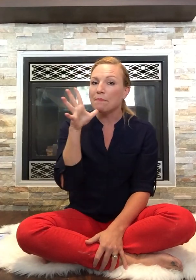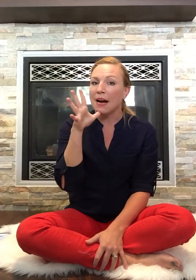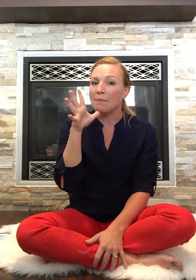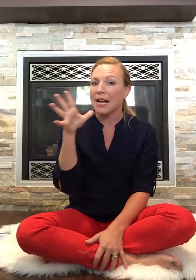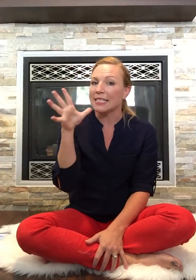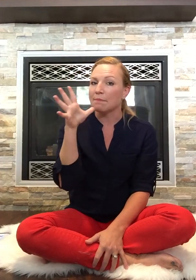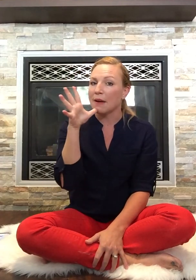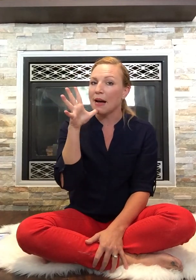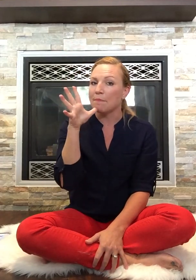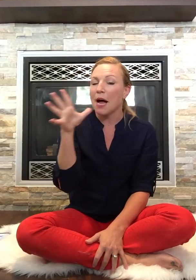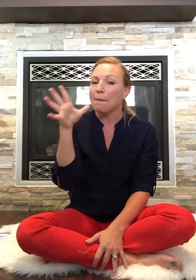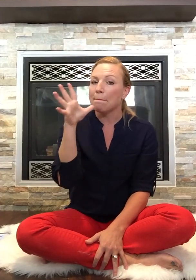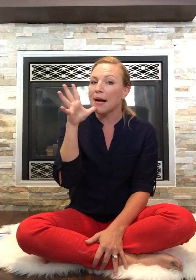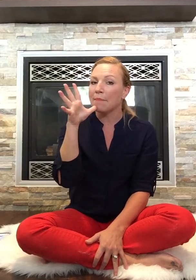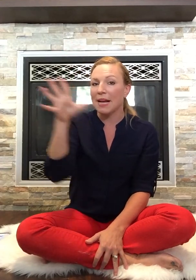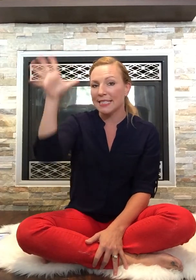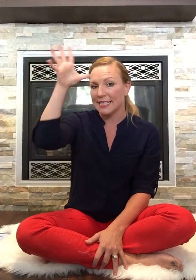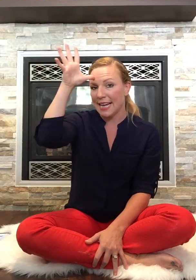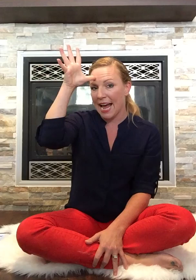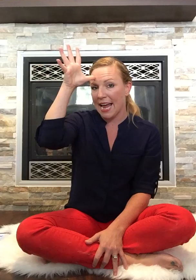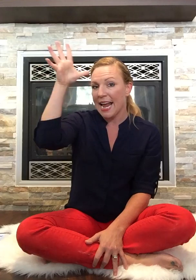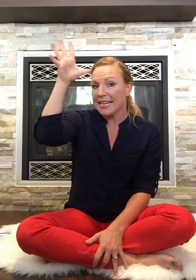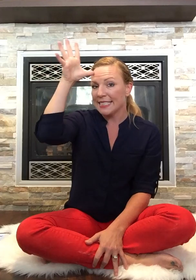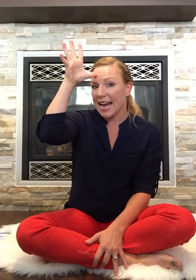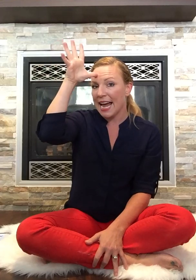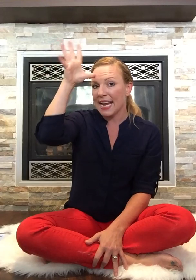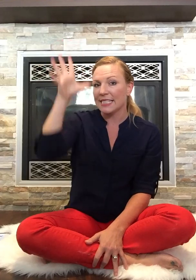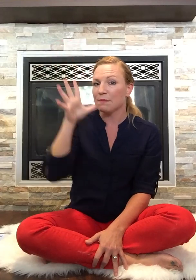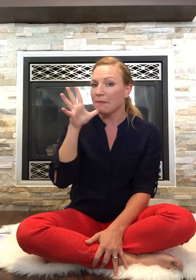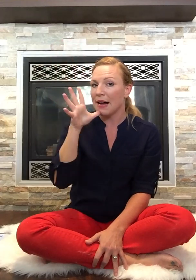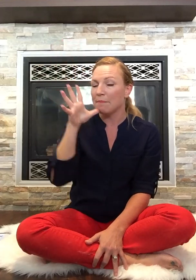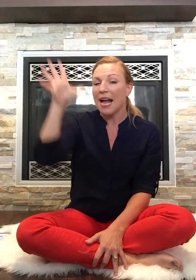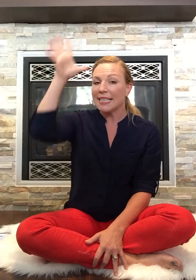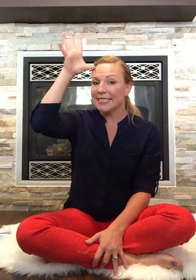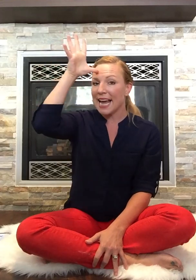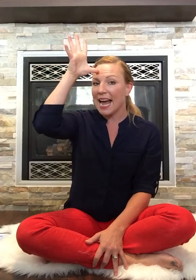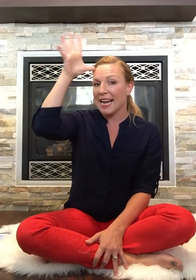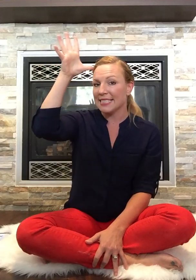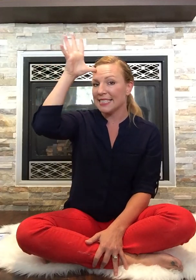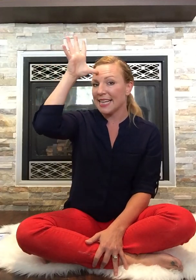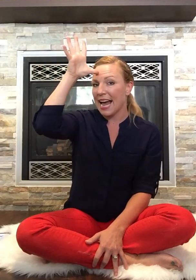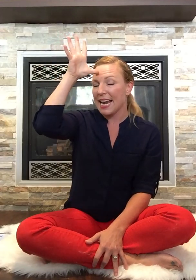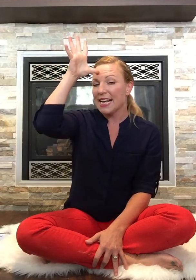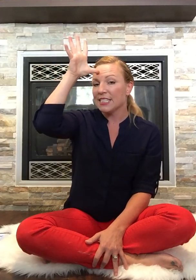MOM has a MOM, MOM has a DAD, DAD has a MOM, DAD has a DAD,